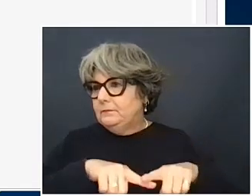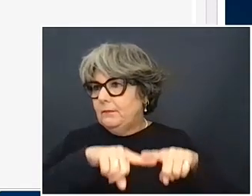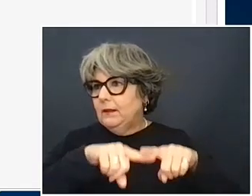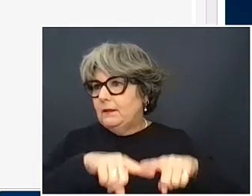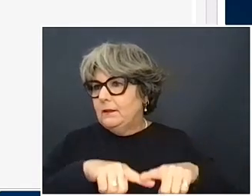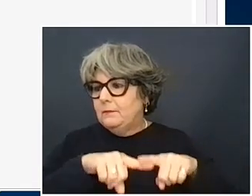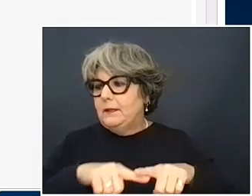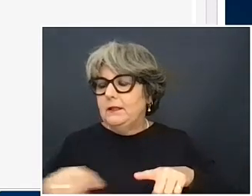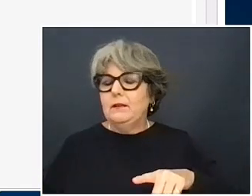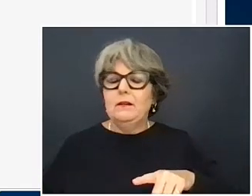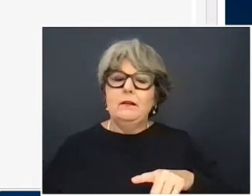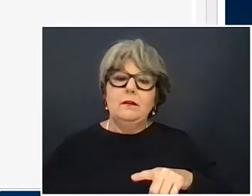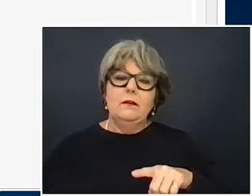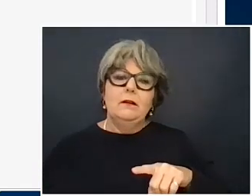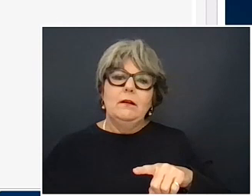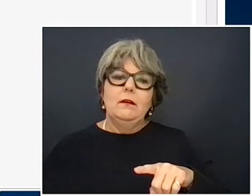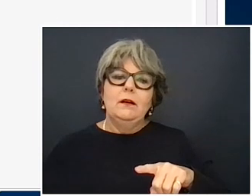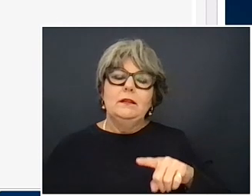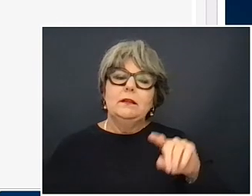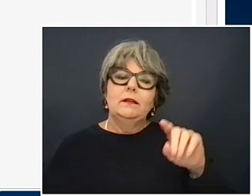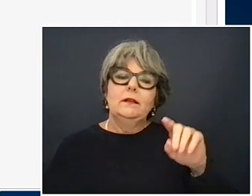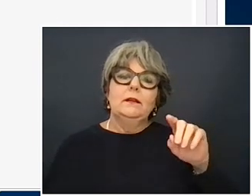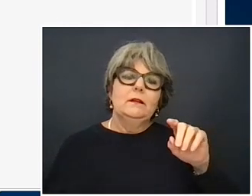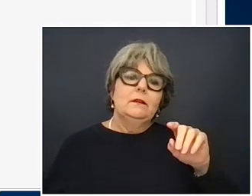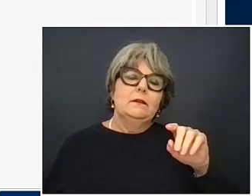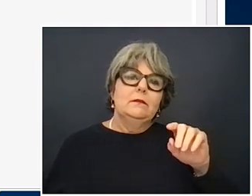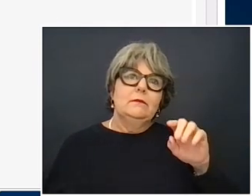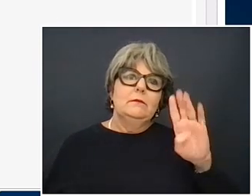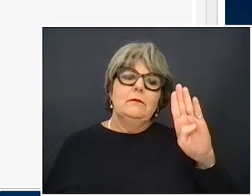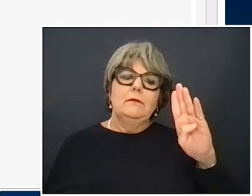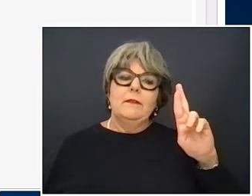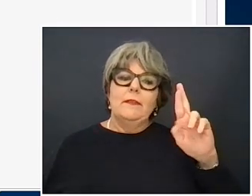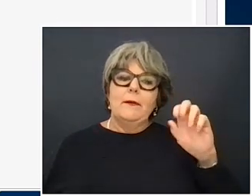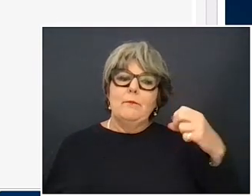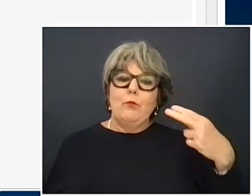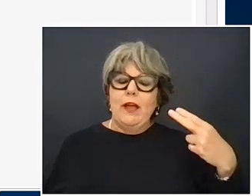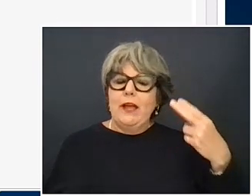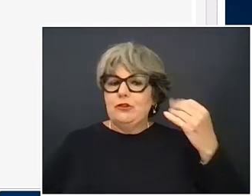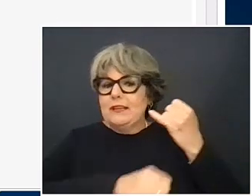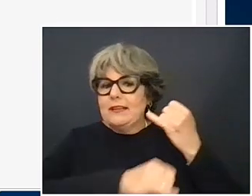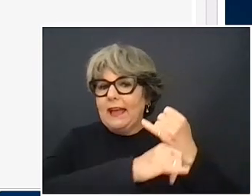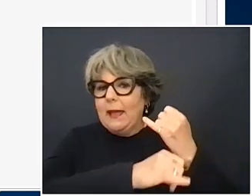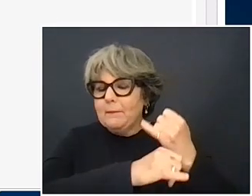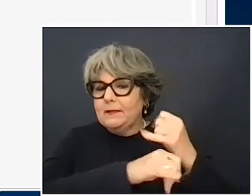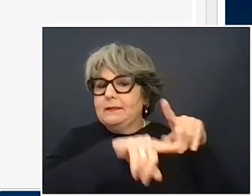campus, the agency can kind of determine what that- what the composition of the